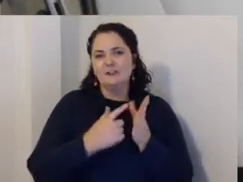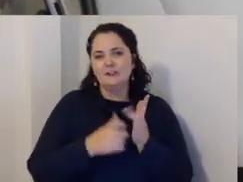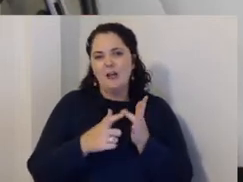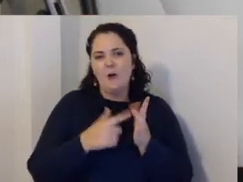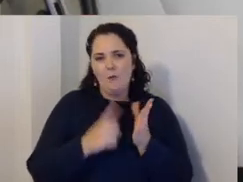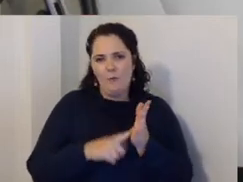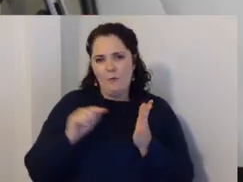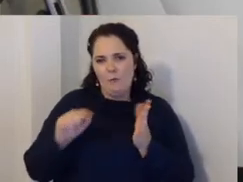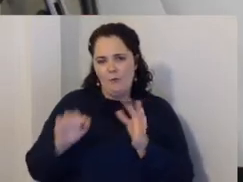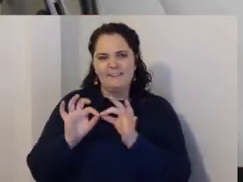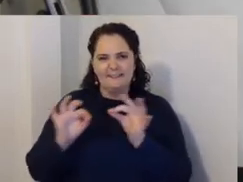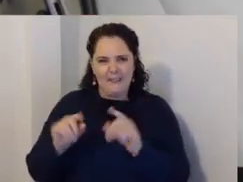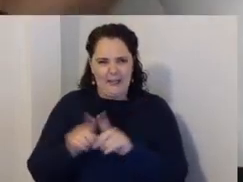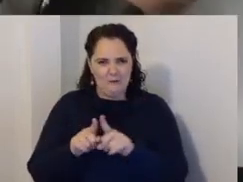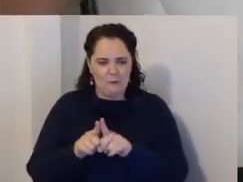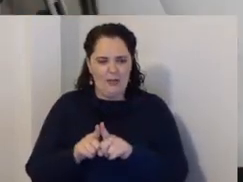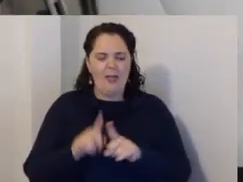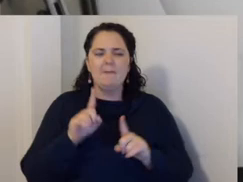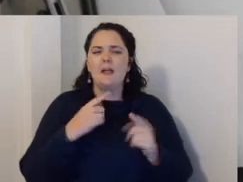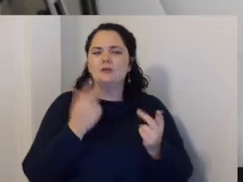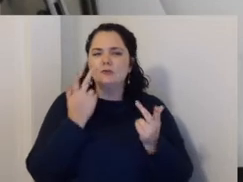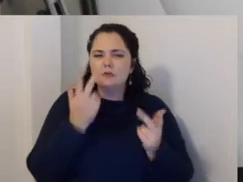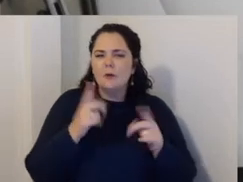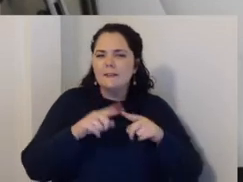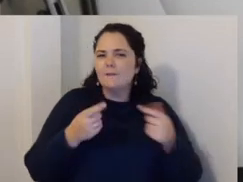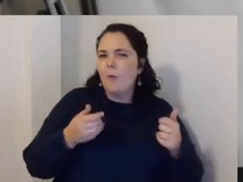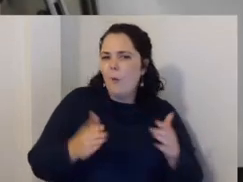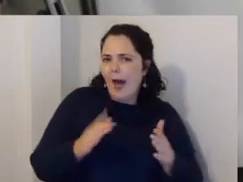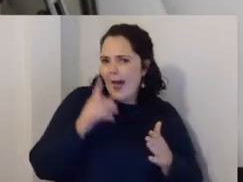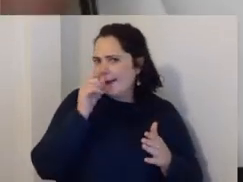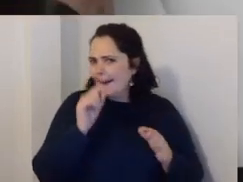some different methods. I also have right here something that you should always have whenever